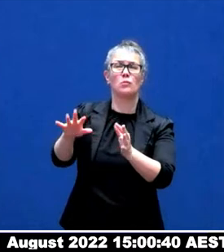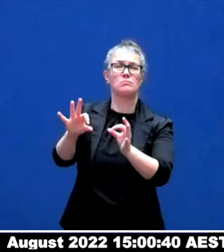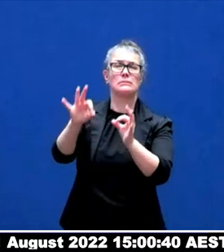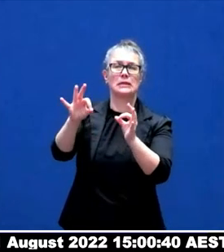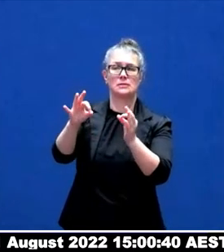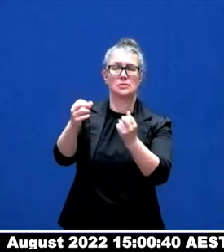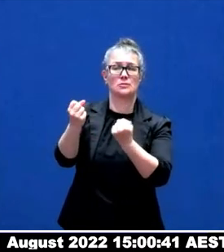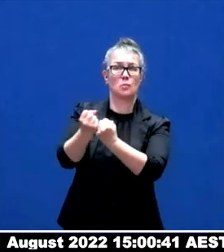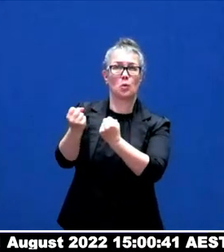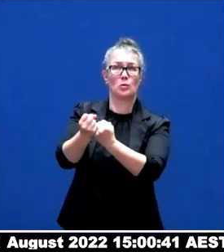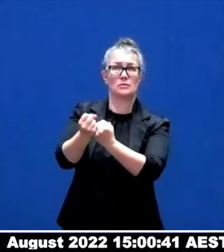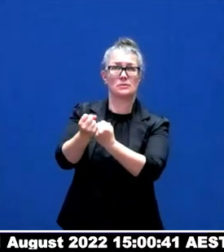actually gets the support?